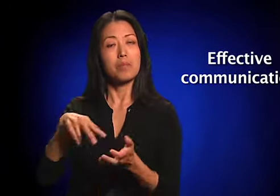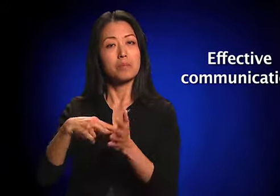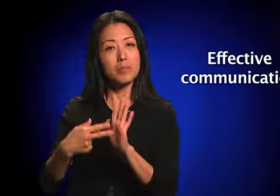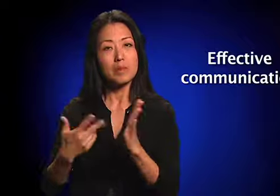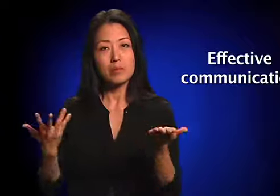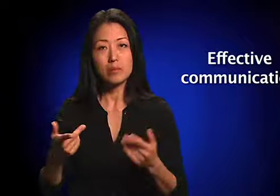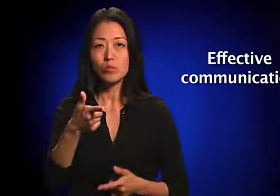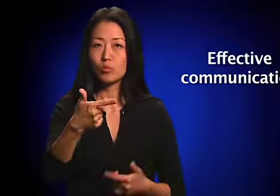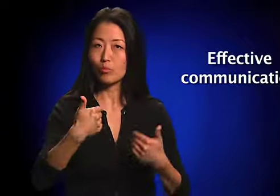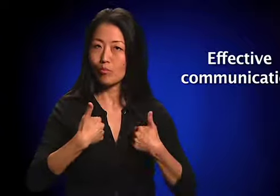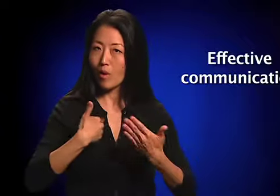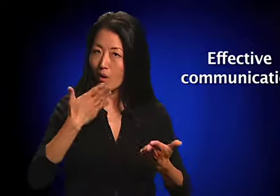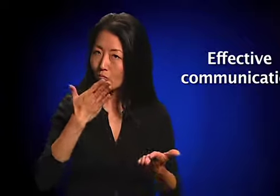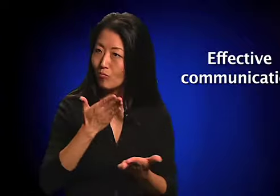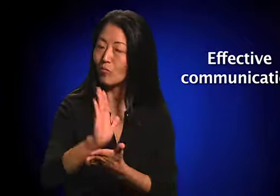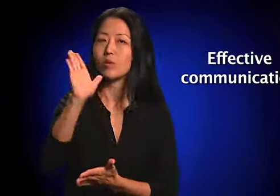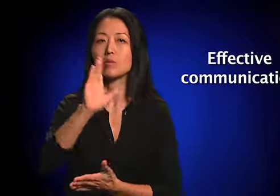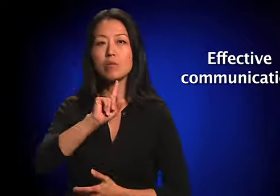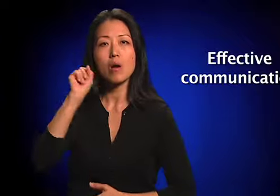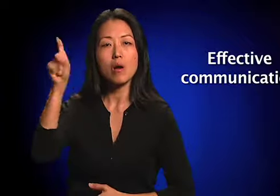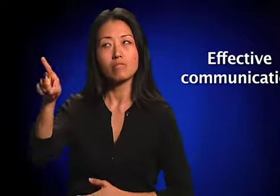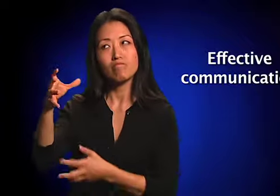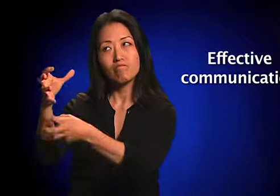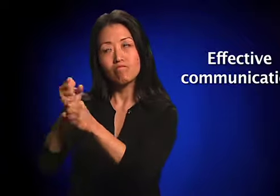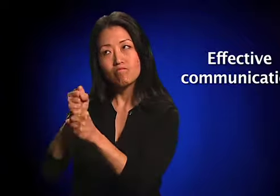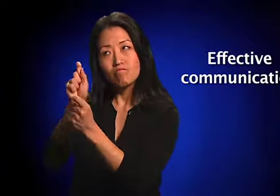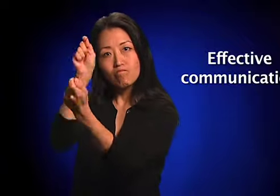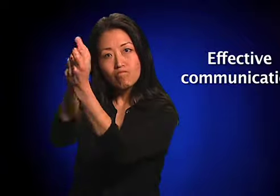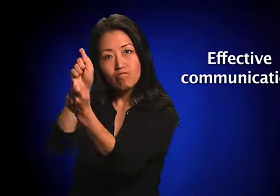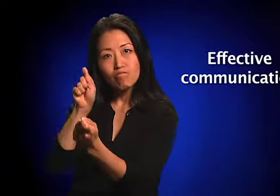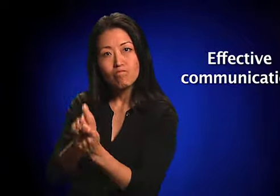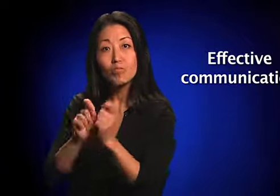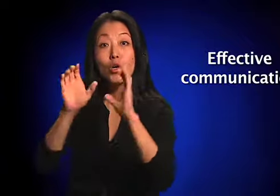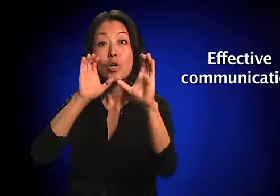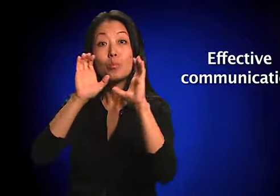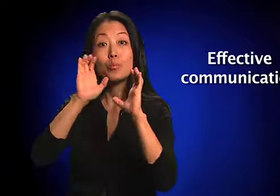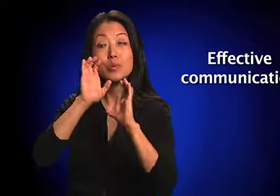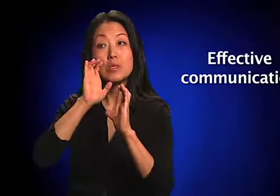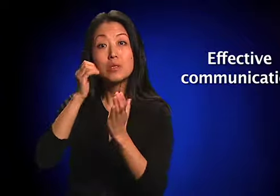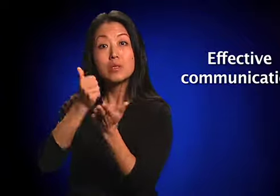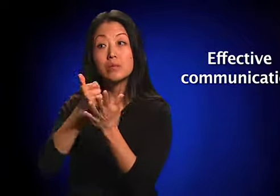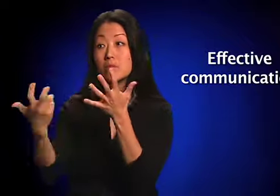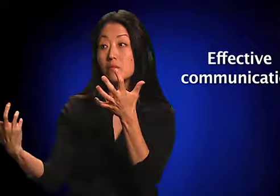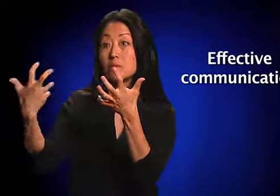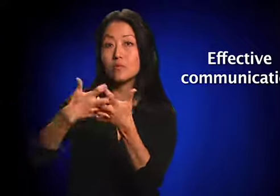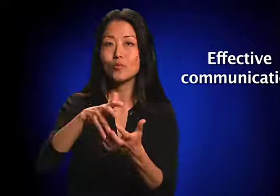the kind of communication assistance that's effective for you and your needs.